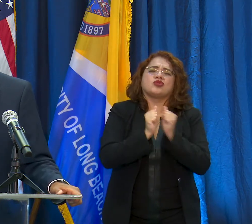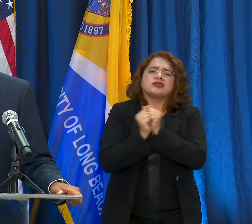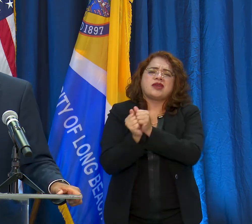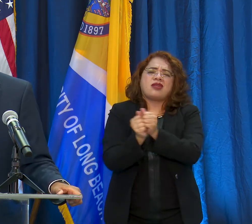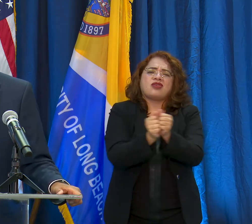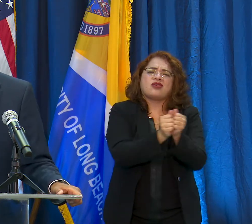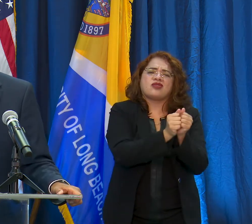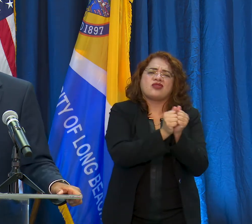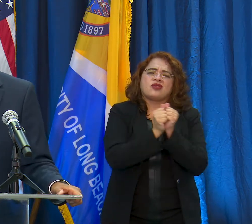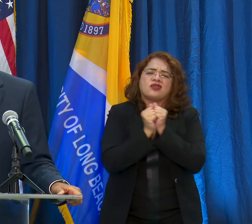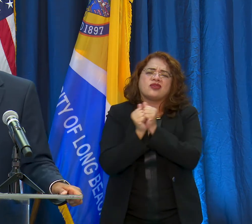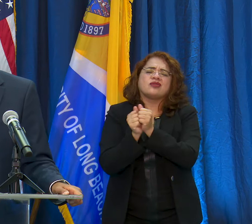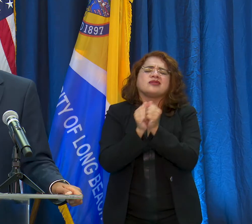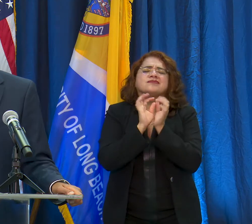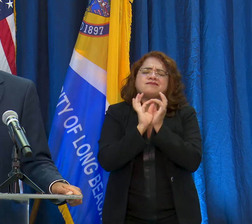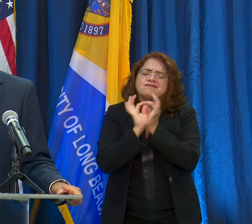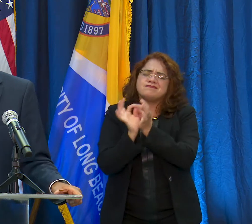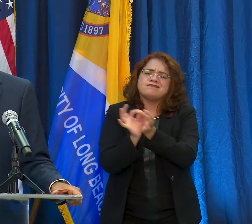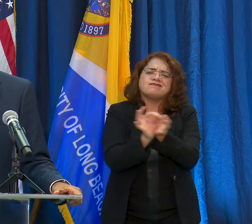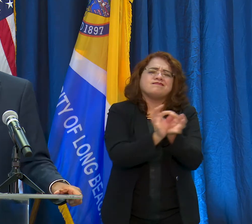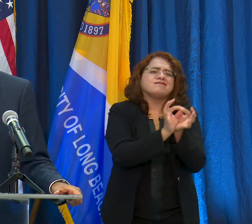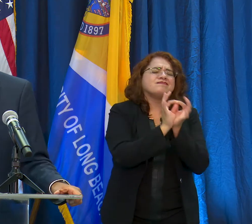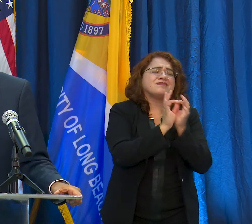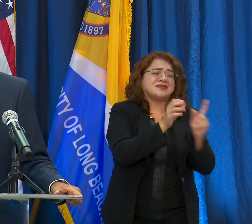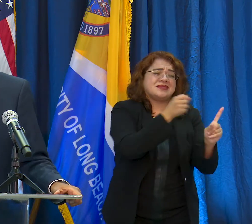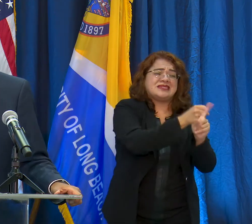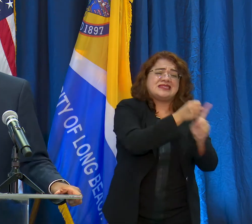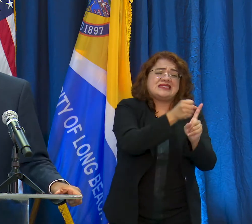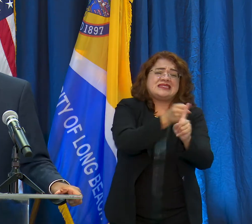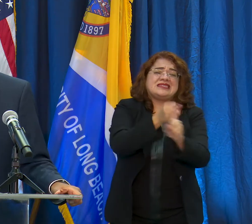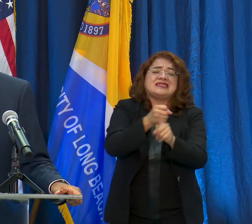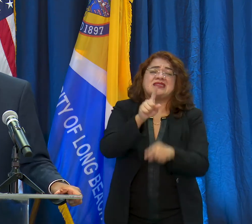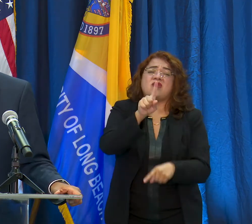families. We've had over 175